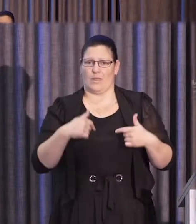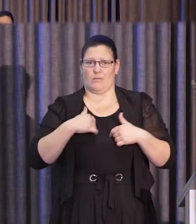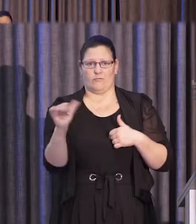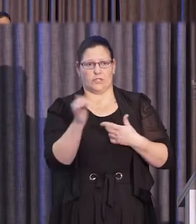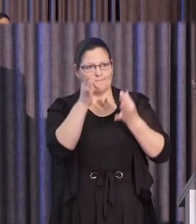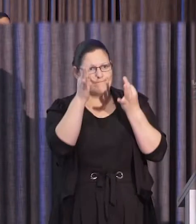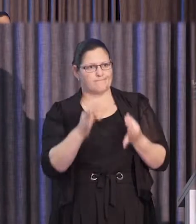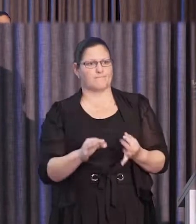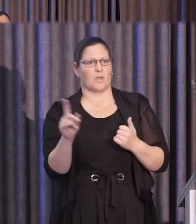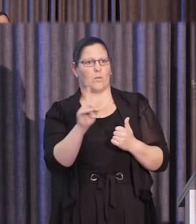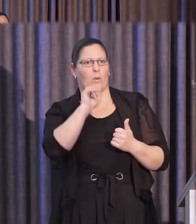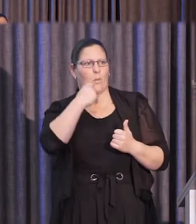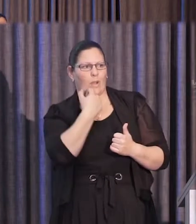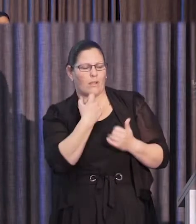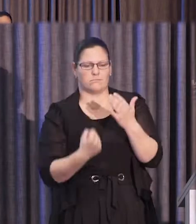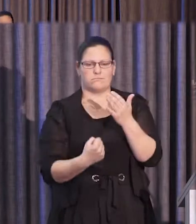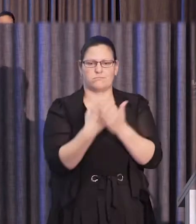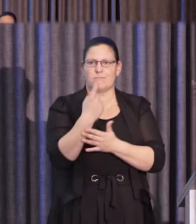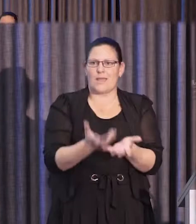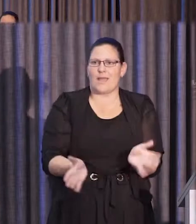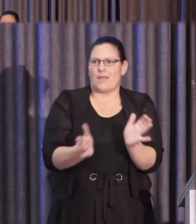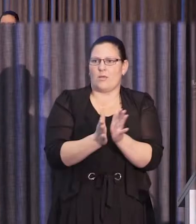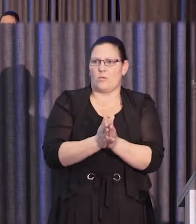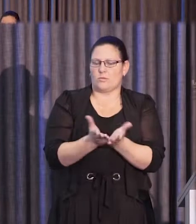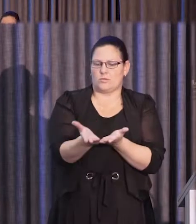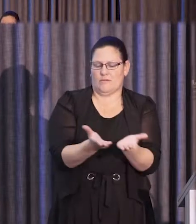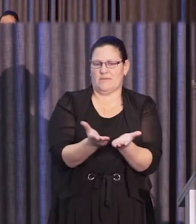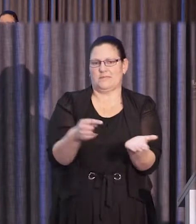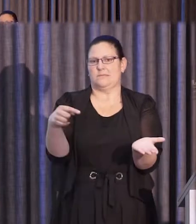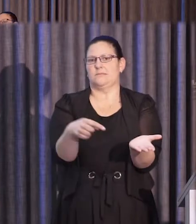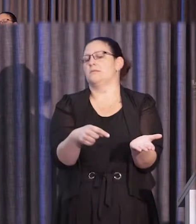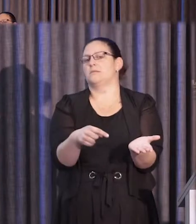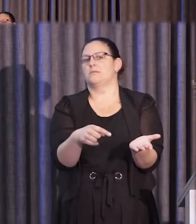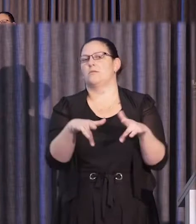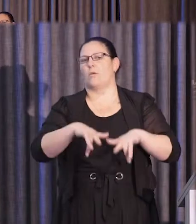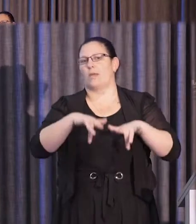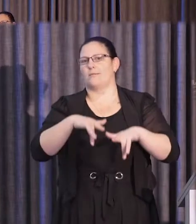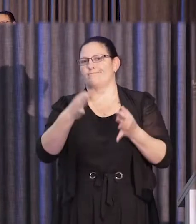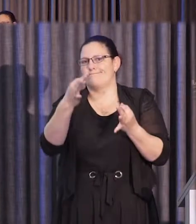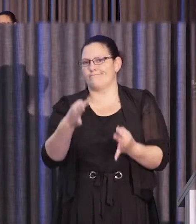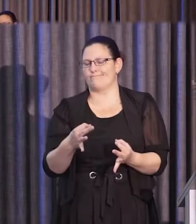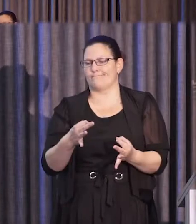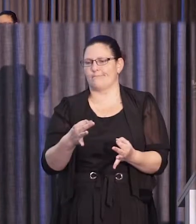will be, where they sit, and how we'll deliver them. That's a piece of work that we need to undertake over the next 12 to 18 months,